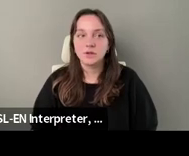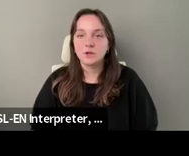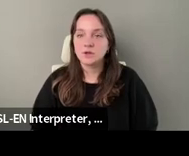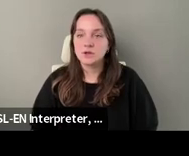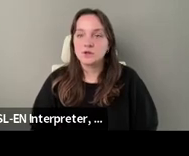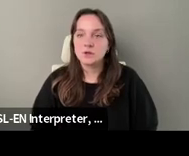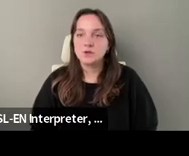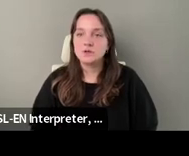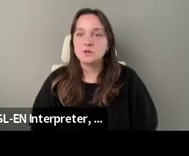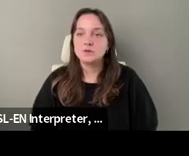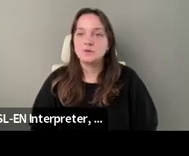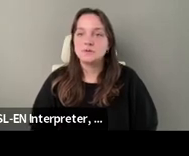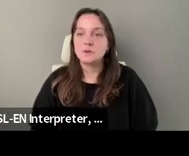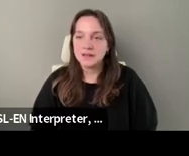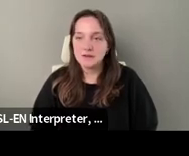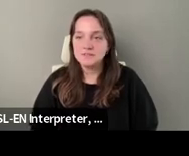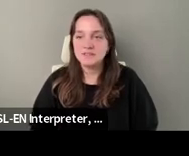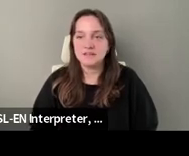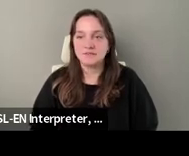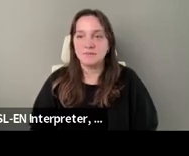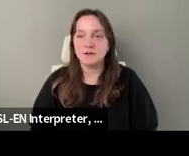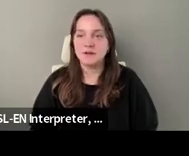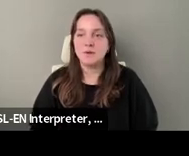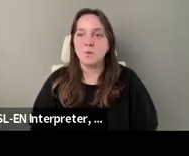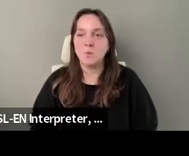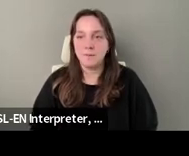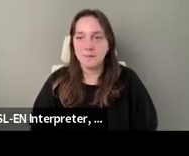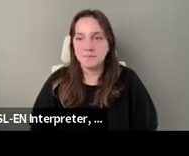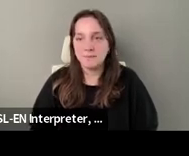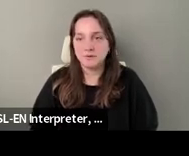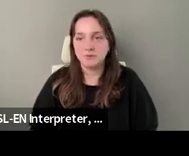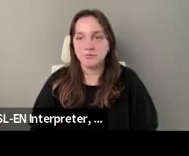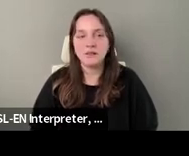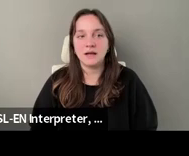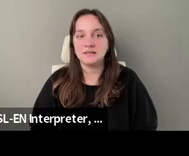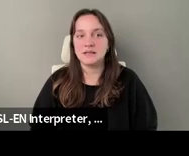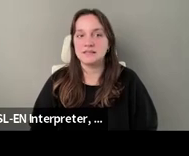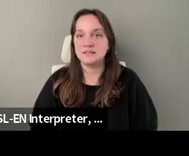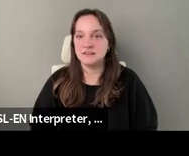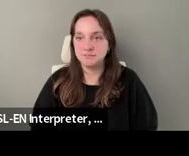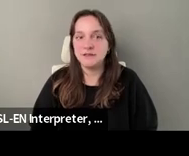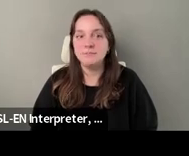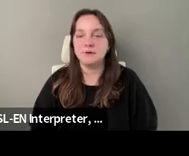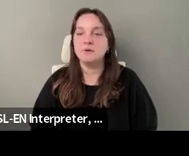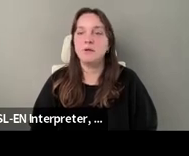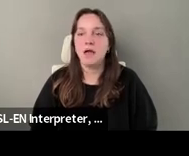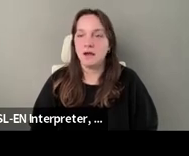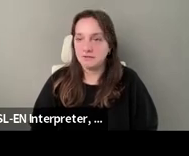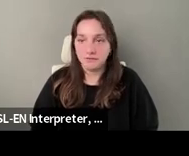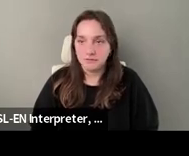community, what many people don't realize is that deaf people have all kinds of